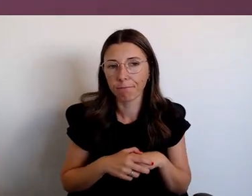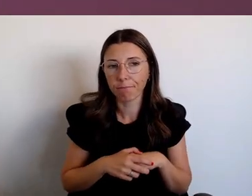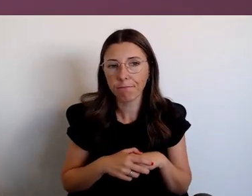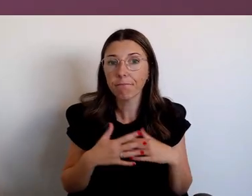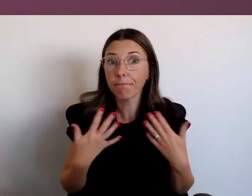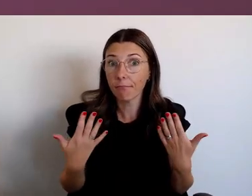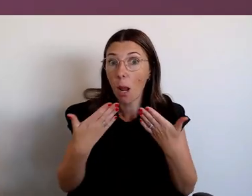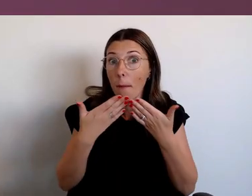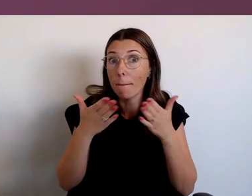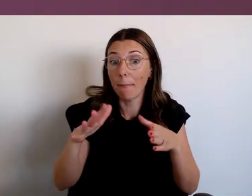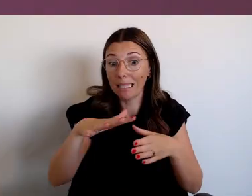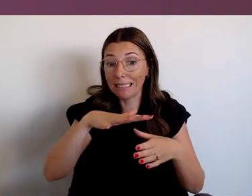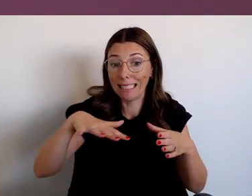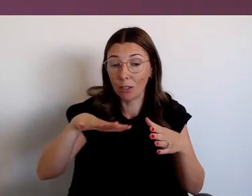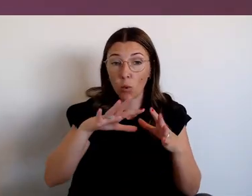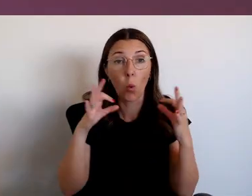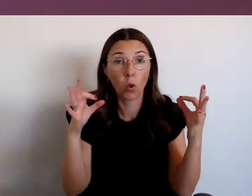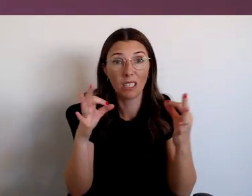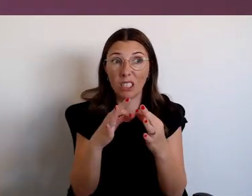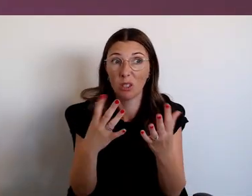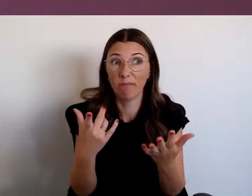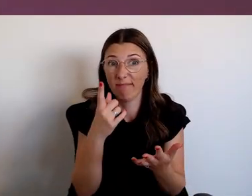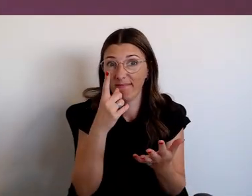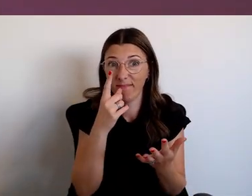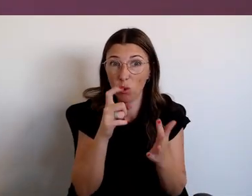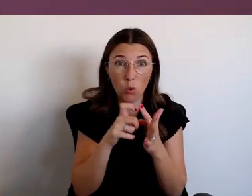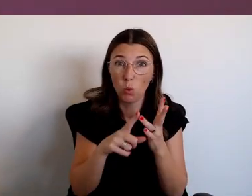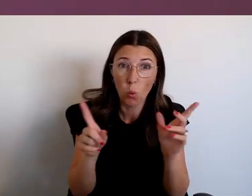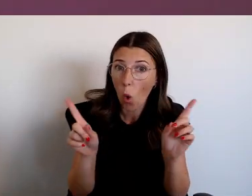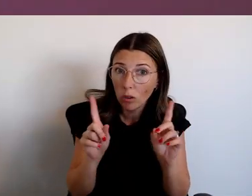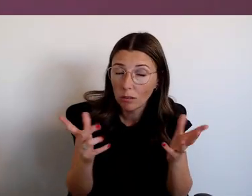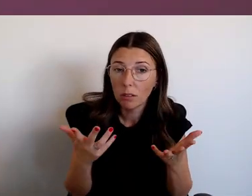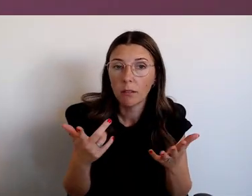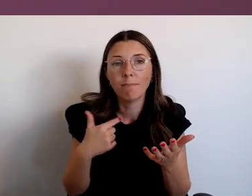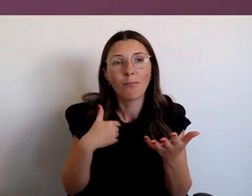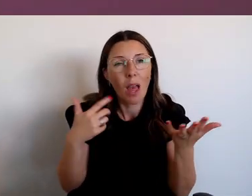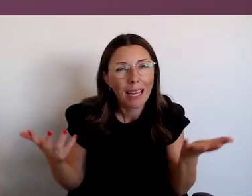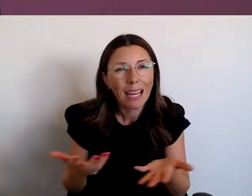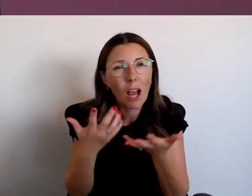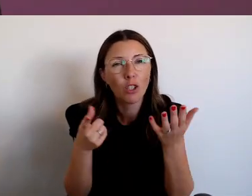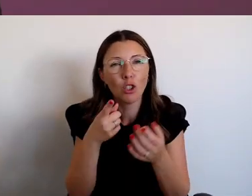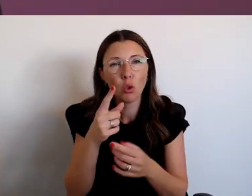So what can public sector organisations do? Well, of course, I'd encourage you to take a look